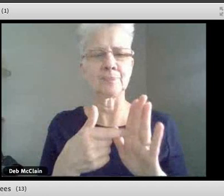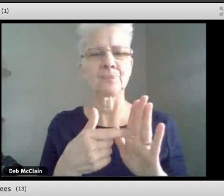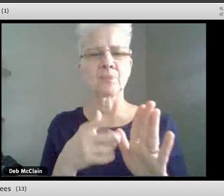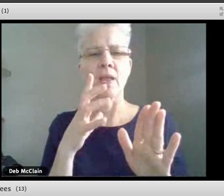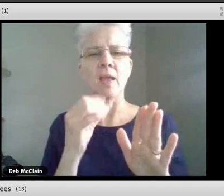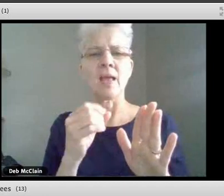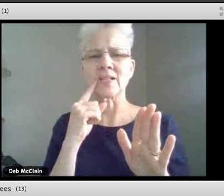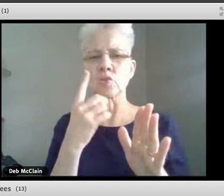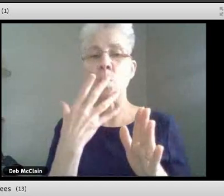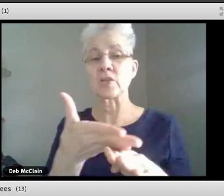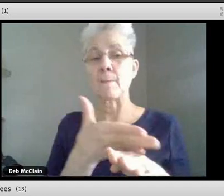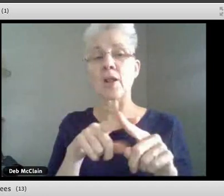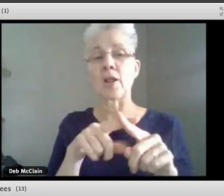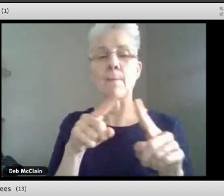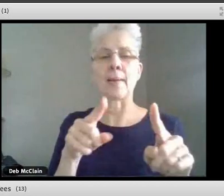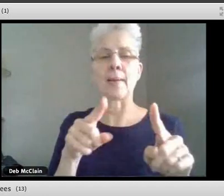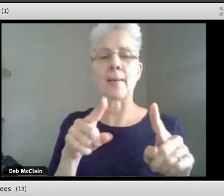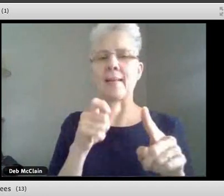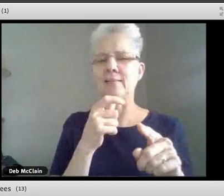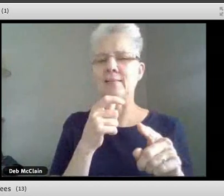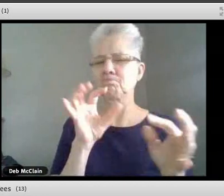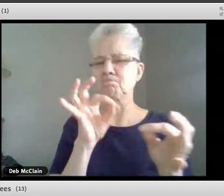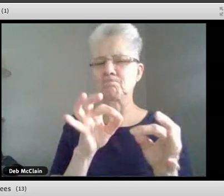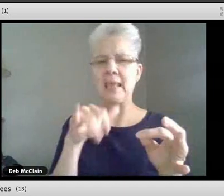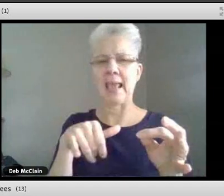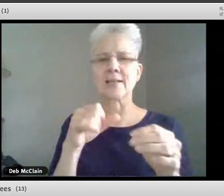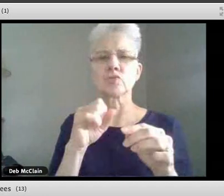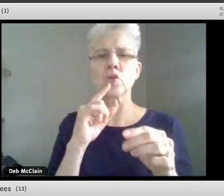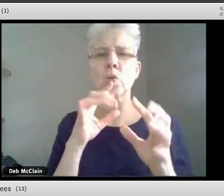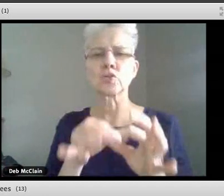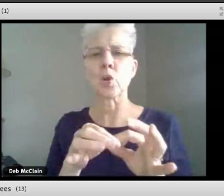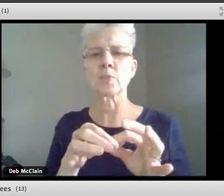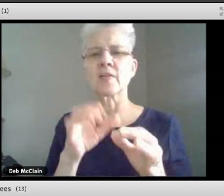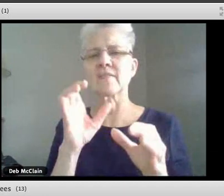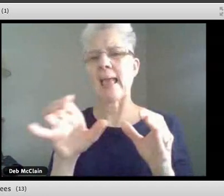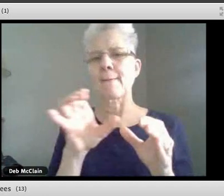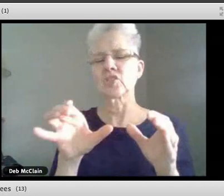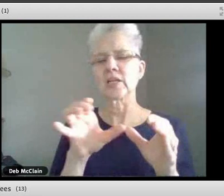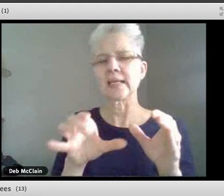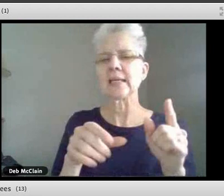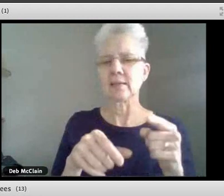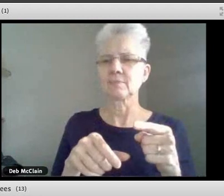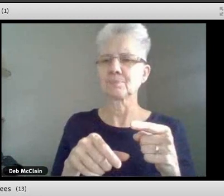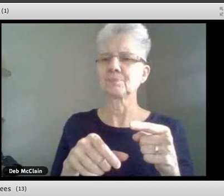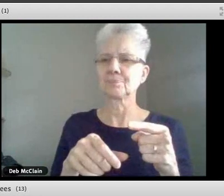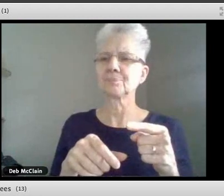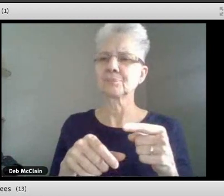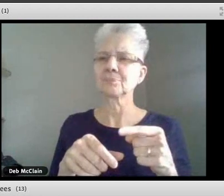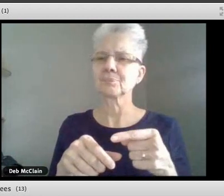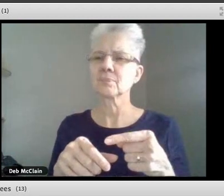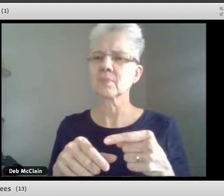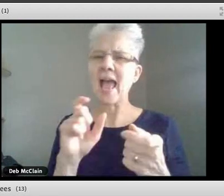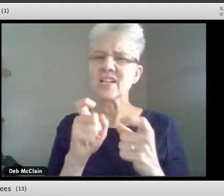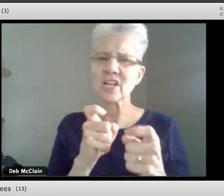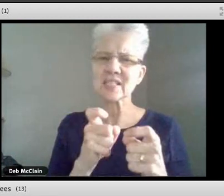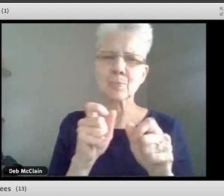So in terms of captioning, you know, in terms of adjustable size and contrast, this is horrible to read, right, on the left?